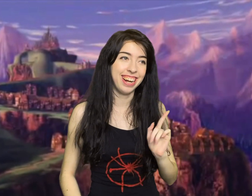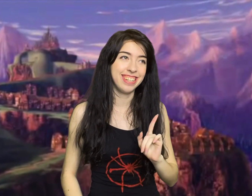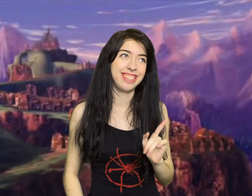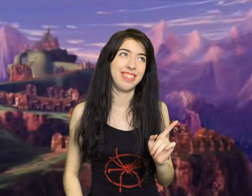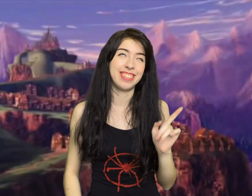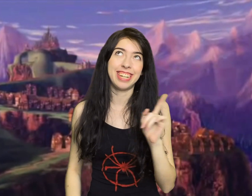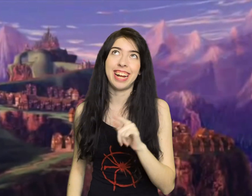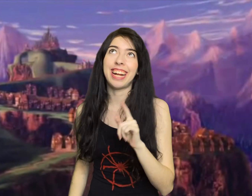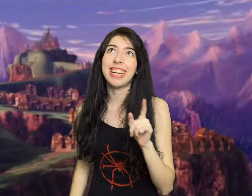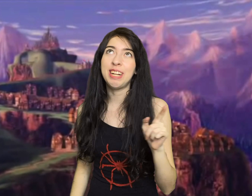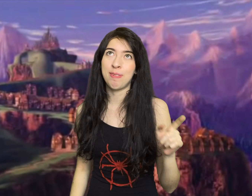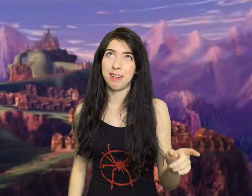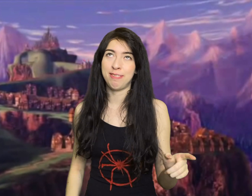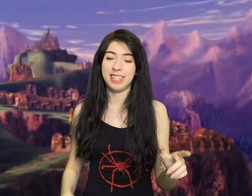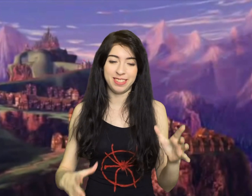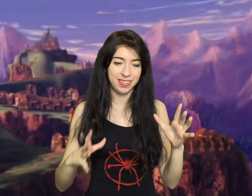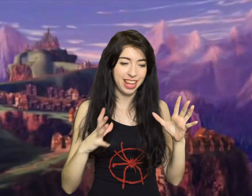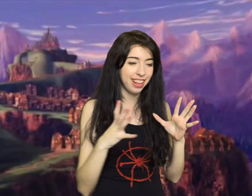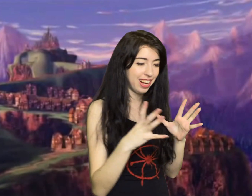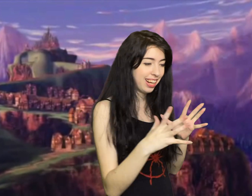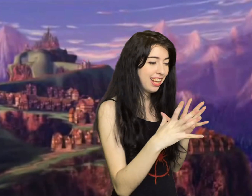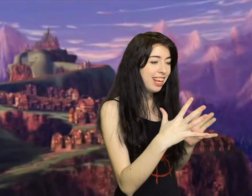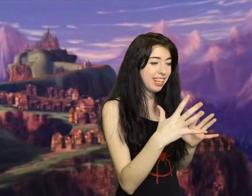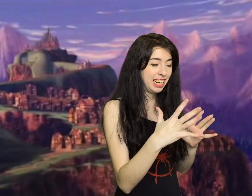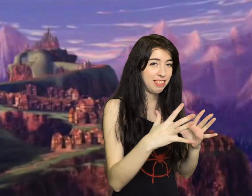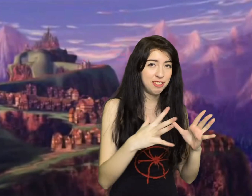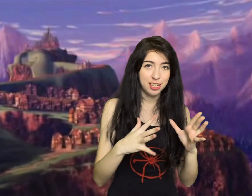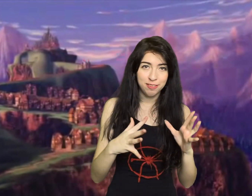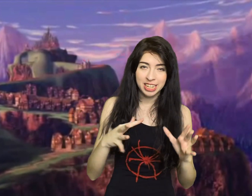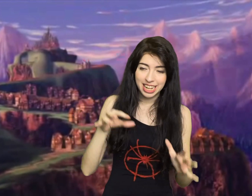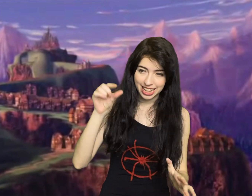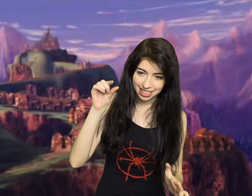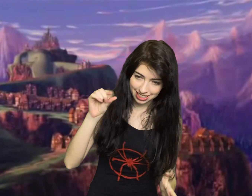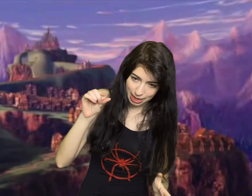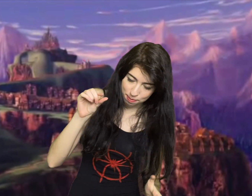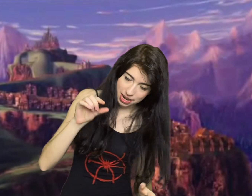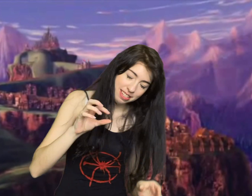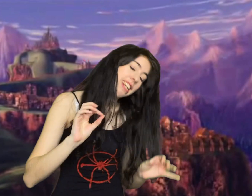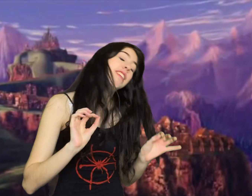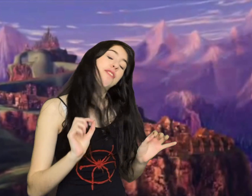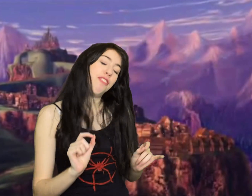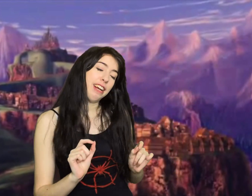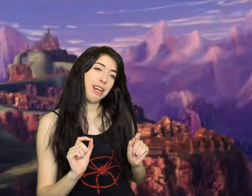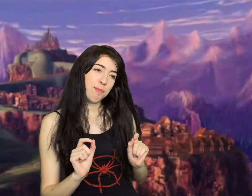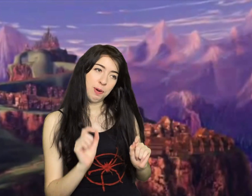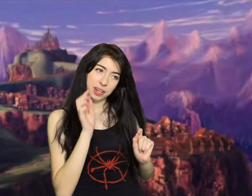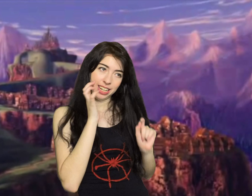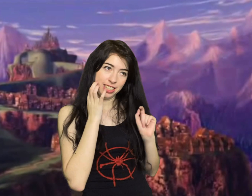of sounds like 'i eat my feet' so that like kind of shift that slight pause it's very important so it